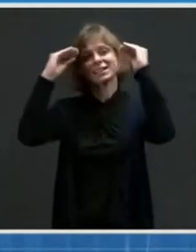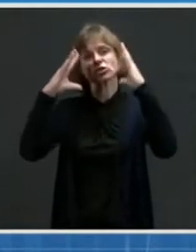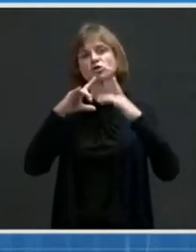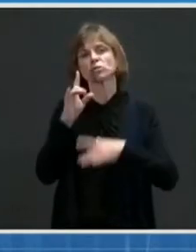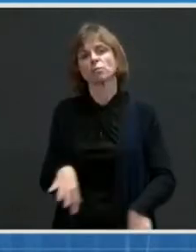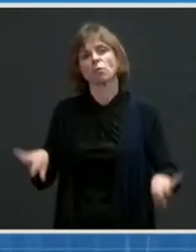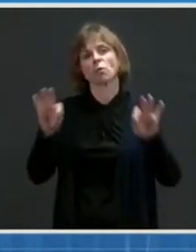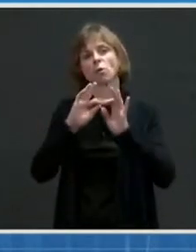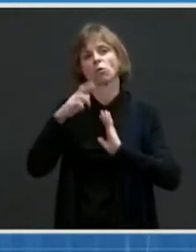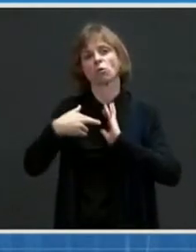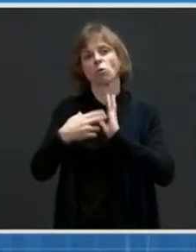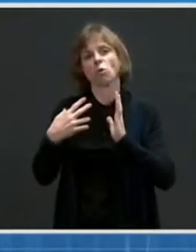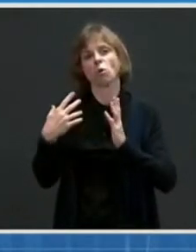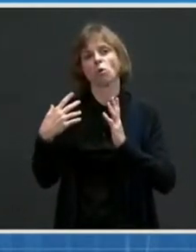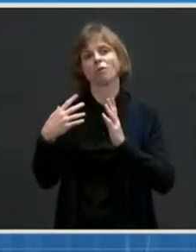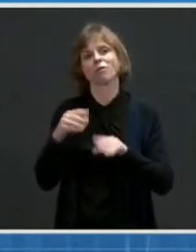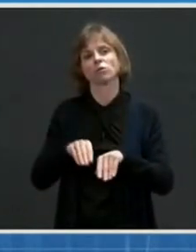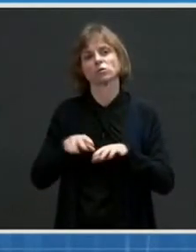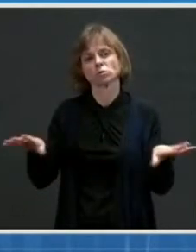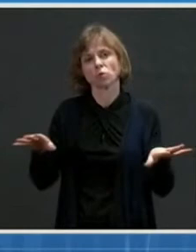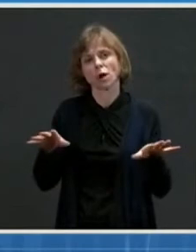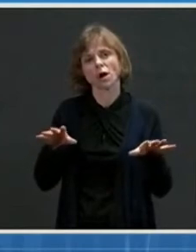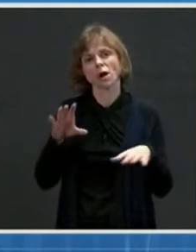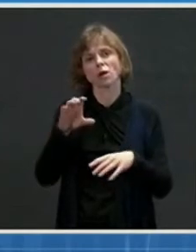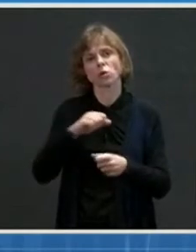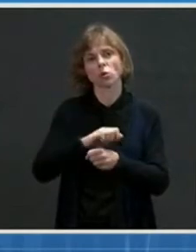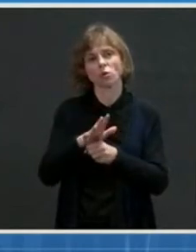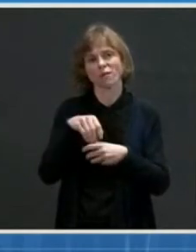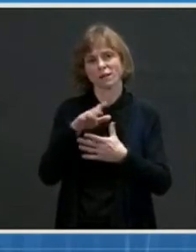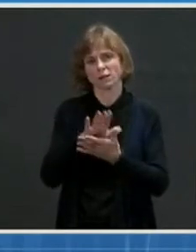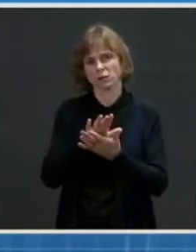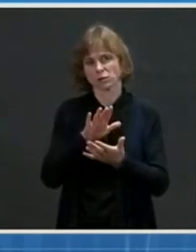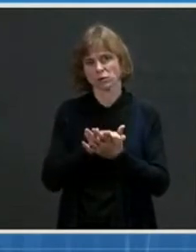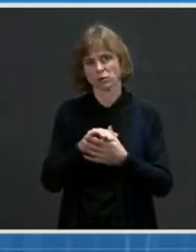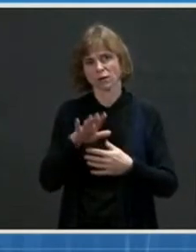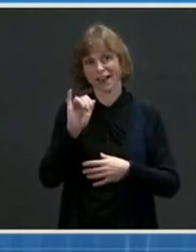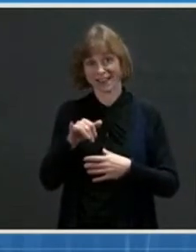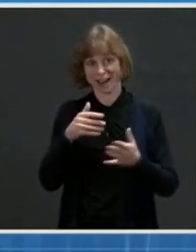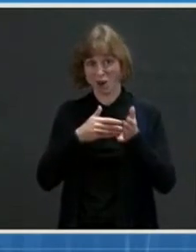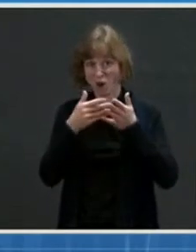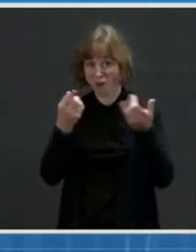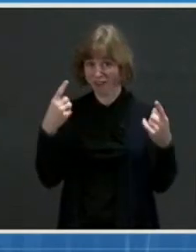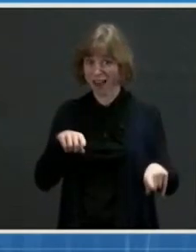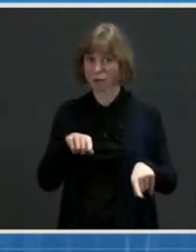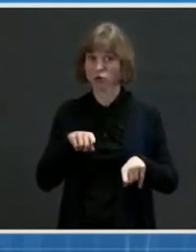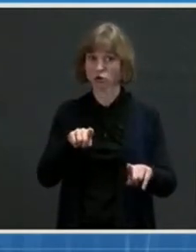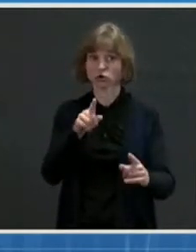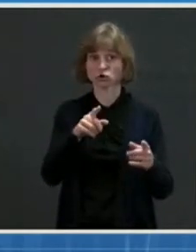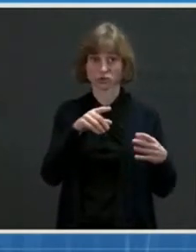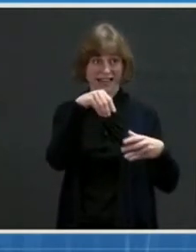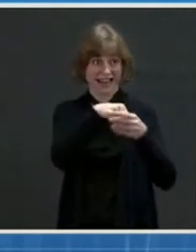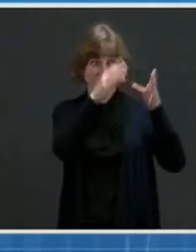ACROSS THE NINE CLUSTERS, EDUCATORS PLAYED AN IMPORTANT ROLE IN THE SPREAD OF COVID-19